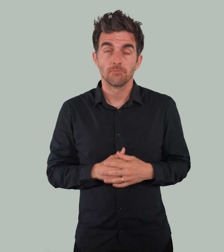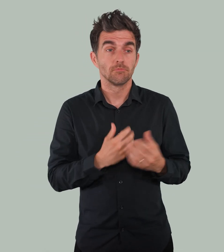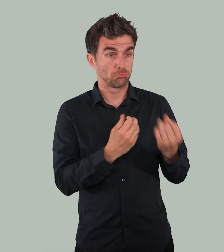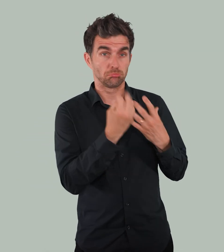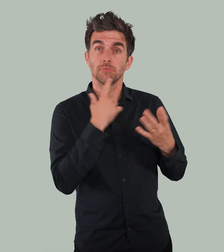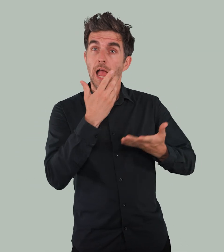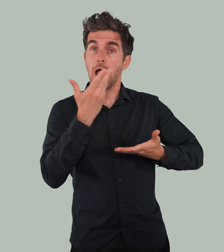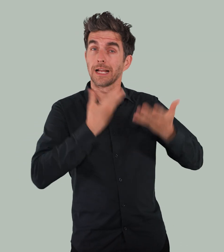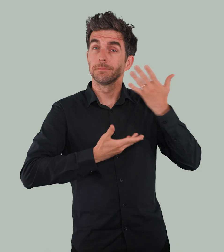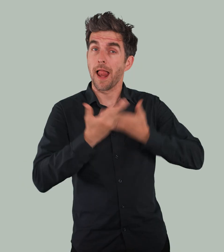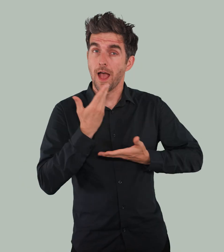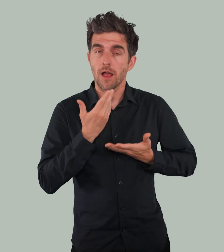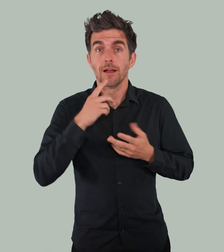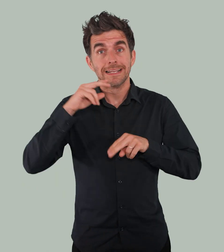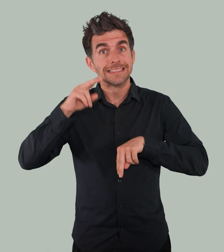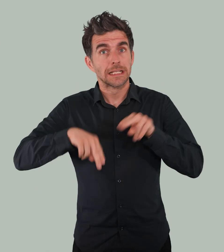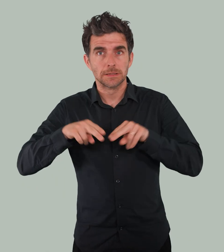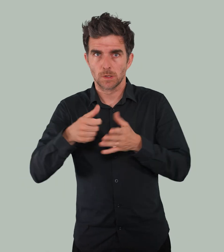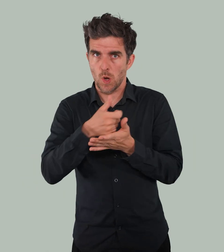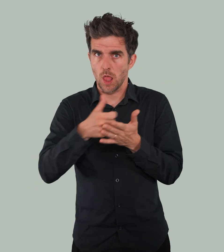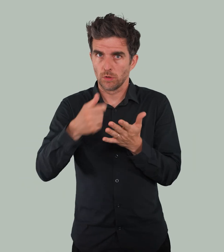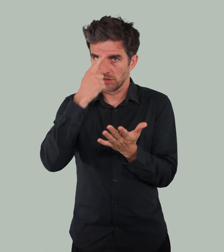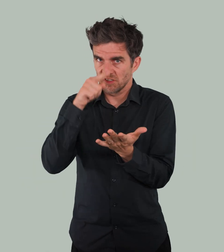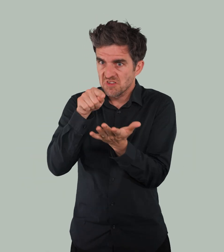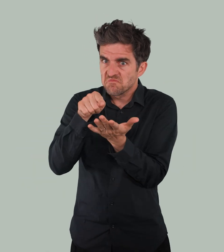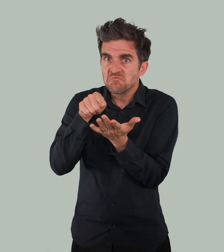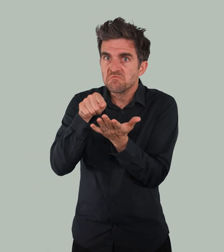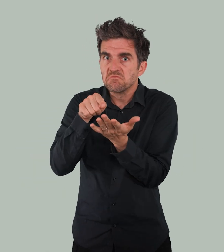49. Respondents explain that the assessment often looks at whether